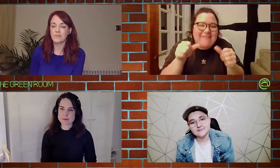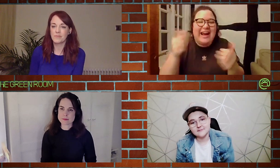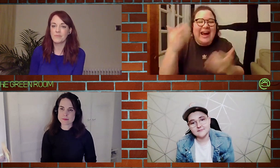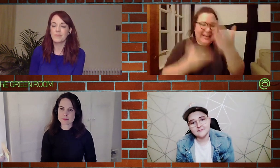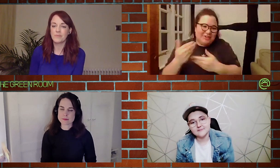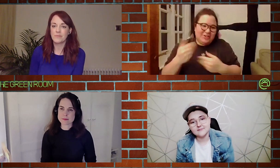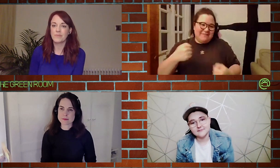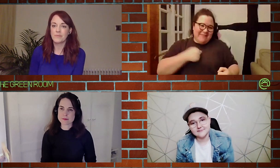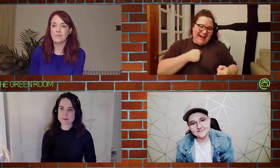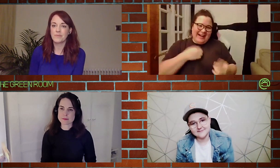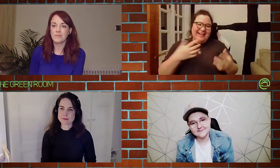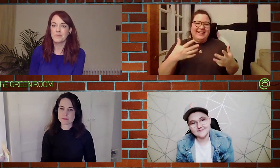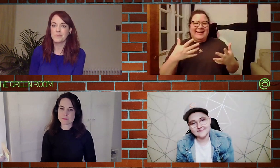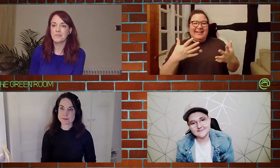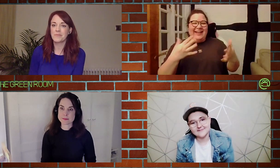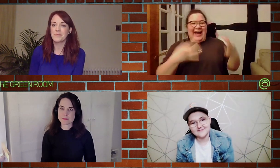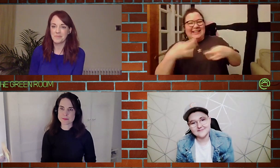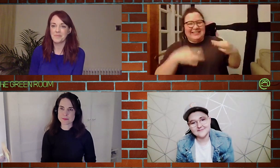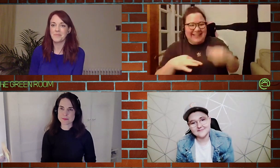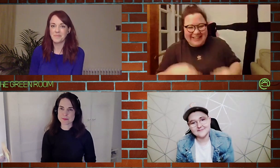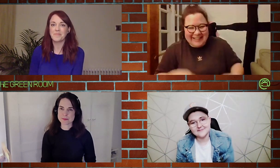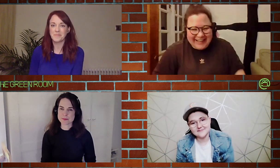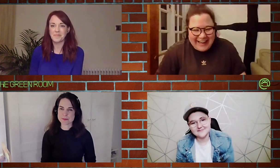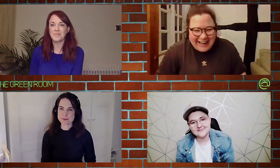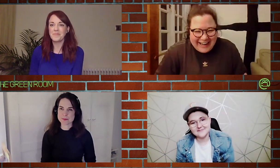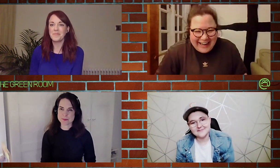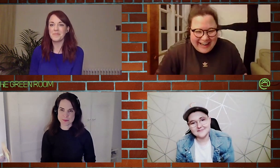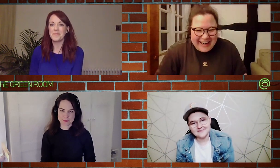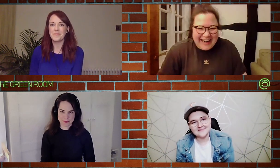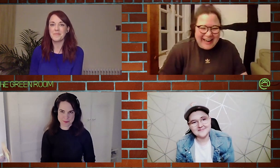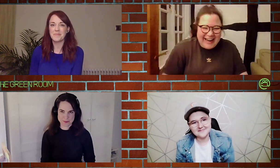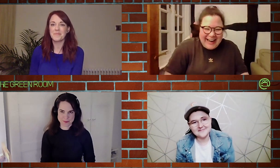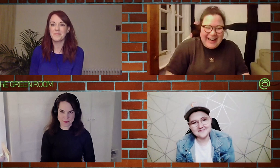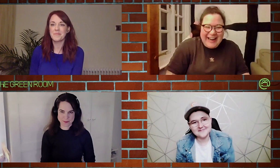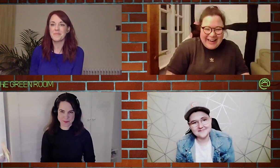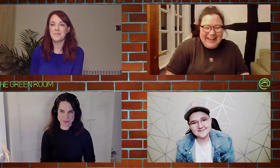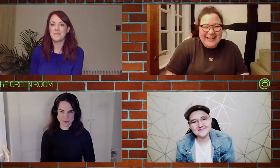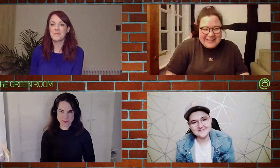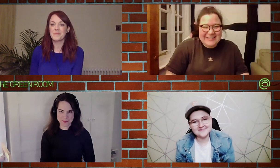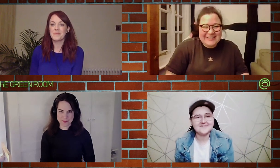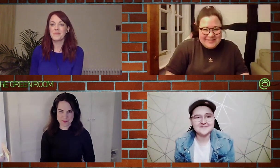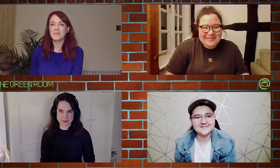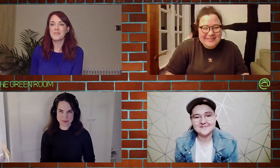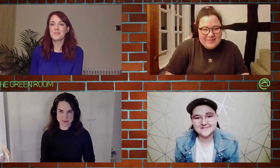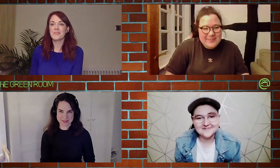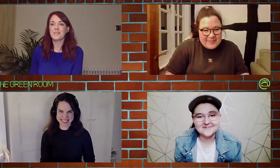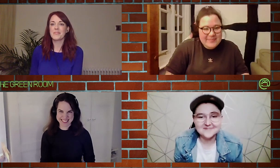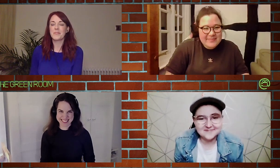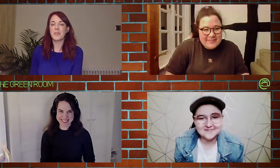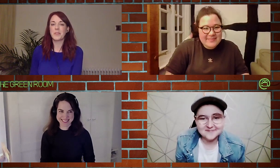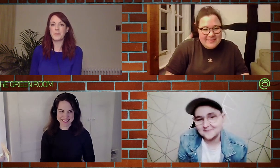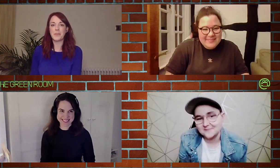So that's a very condensed history of my acting career and experience.